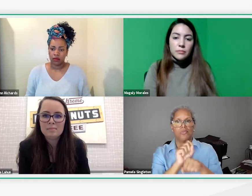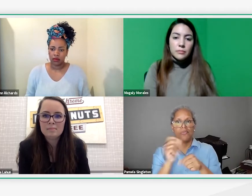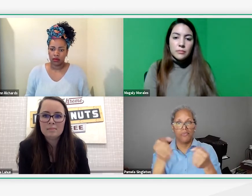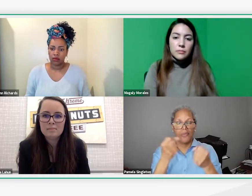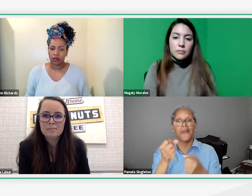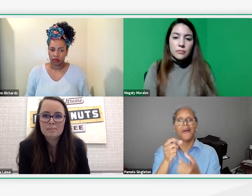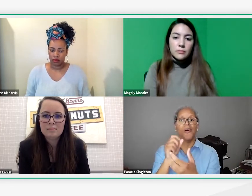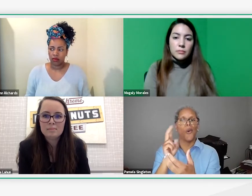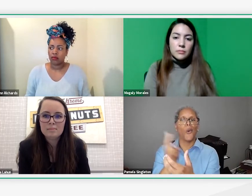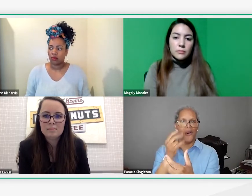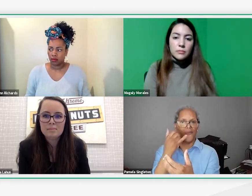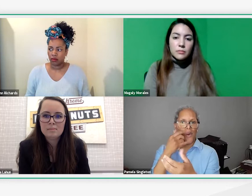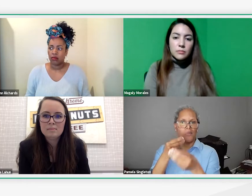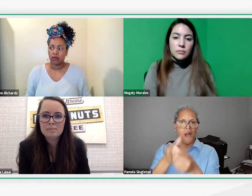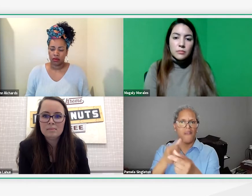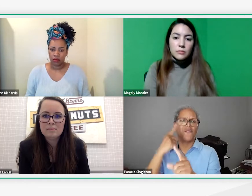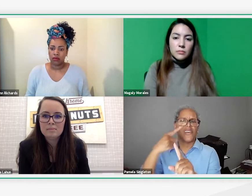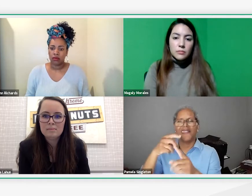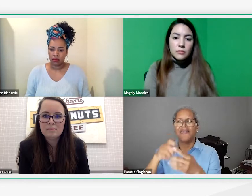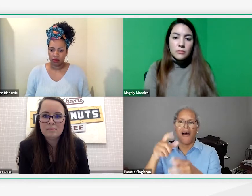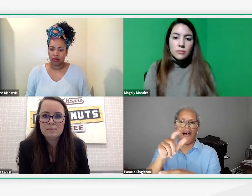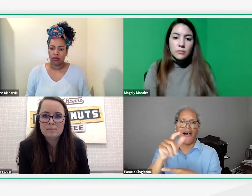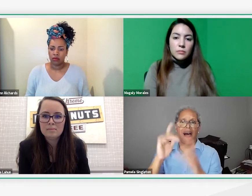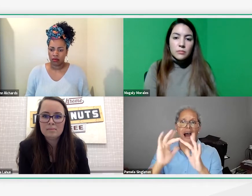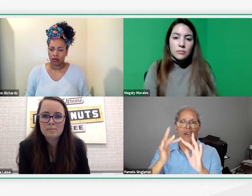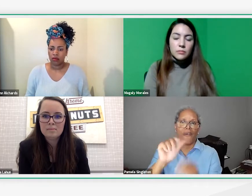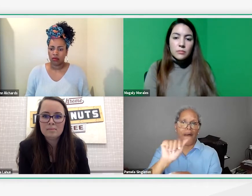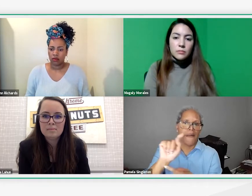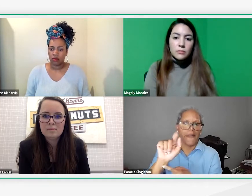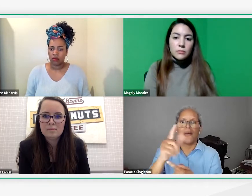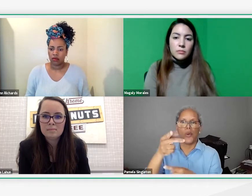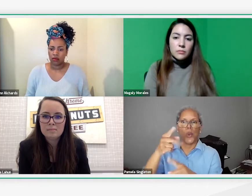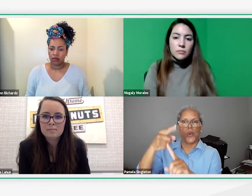Now, your phone: If you have to use your phone for your job ' say you're a ride-share